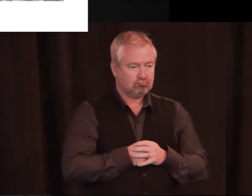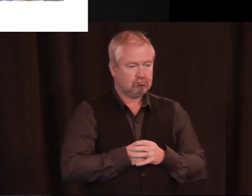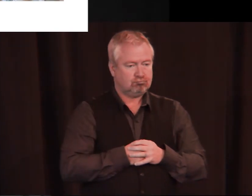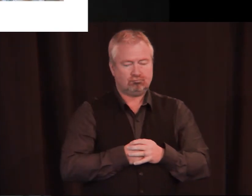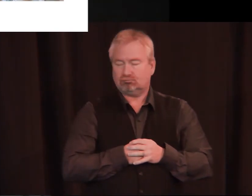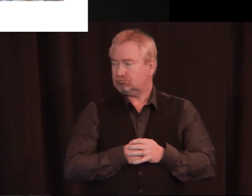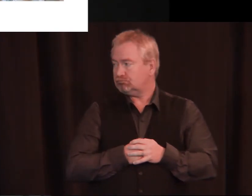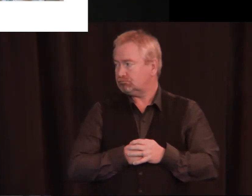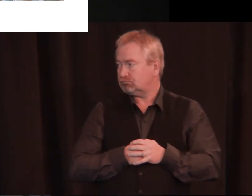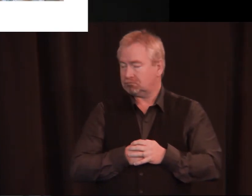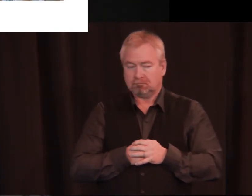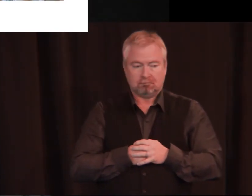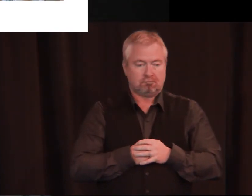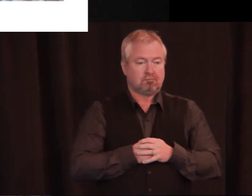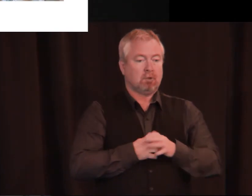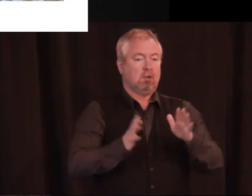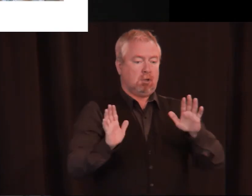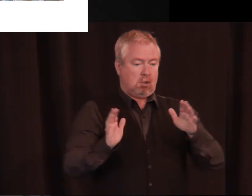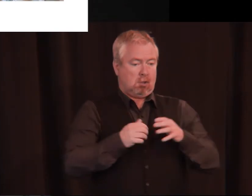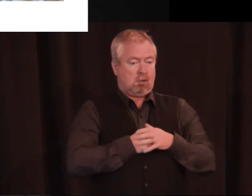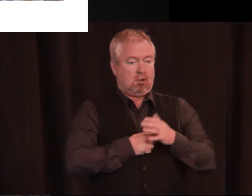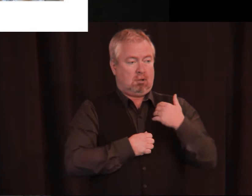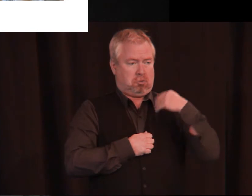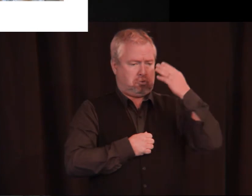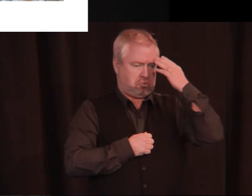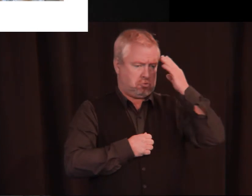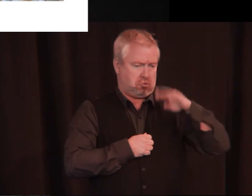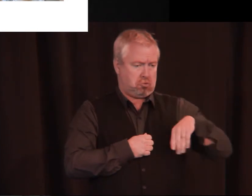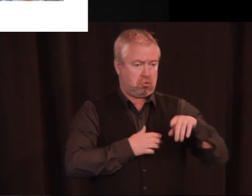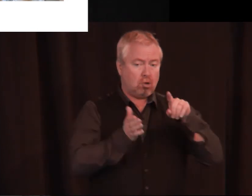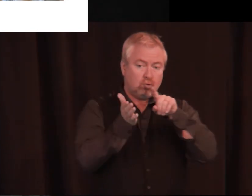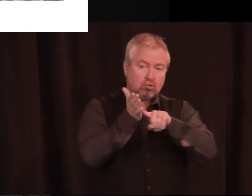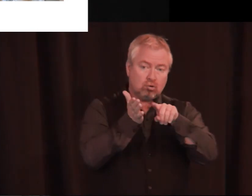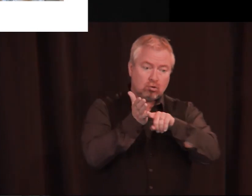So, we know, just from research on children with typical hearing,